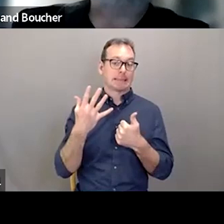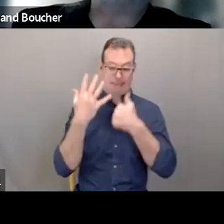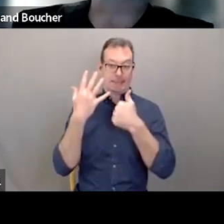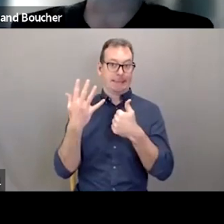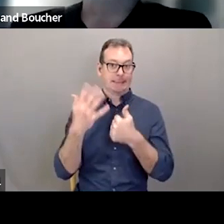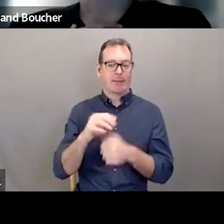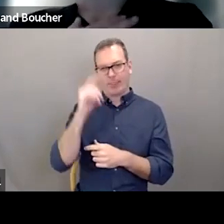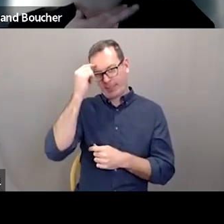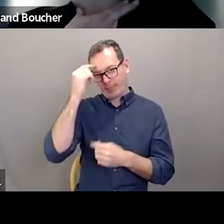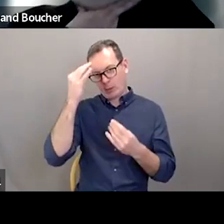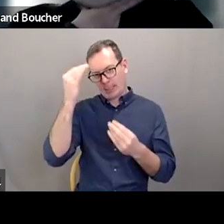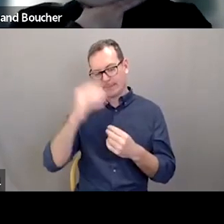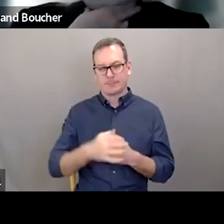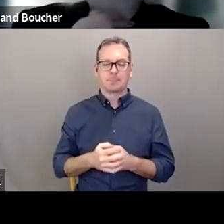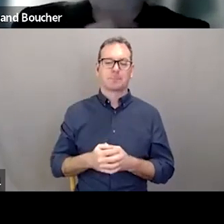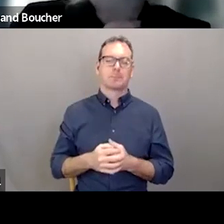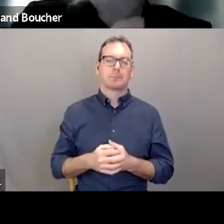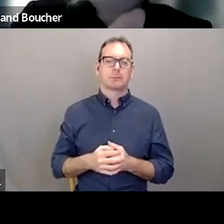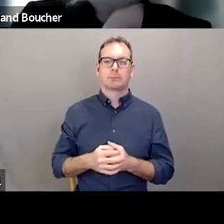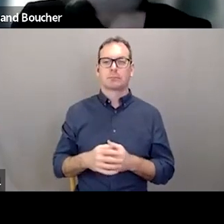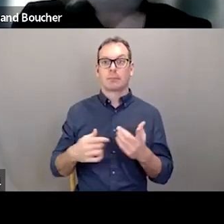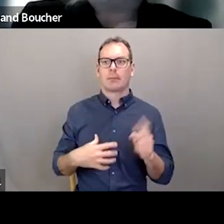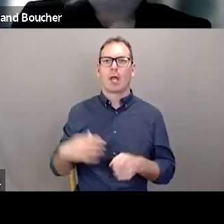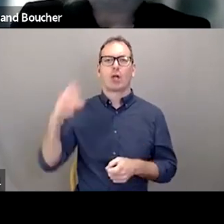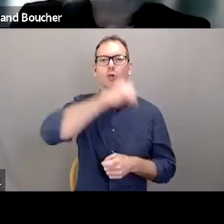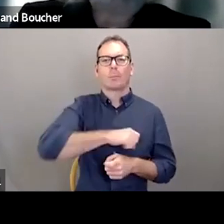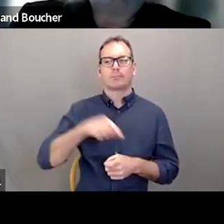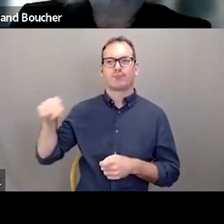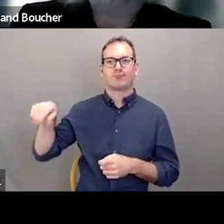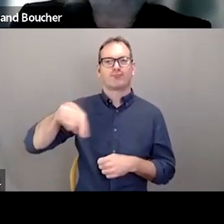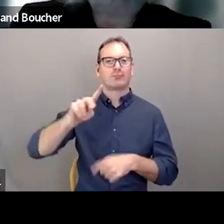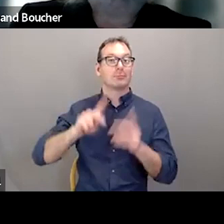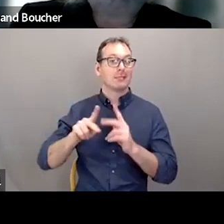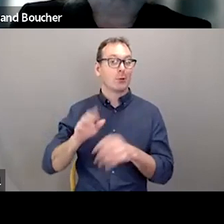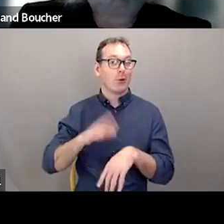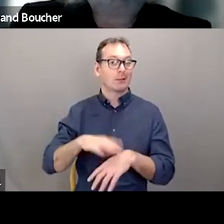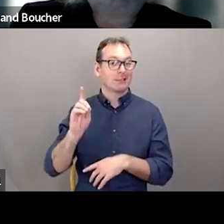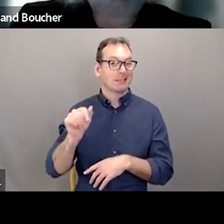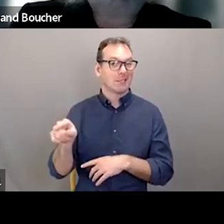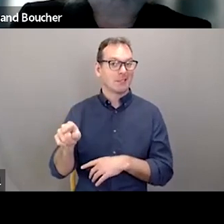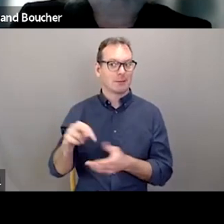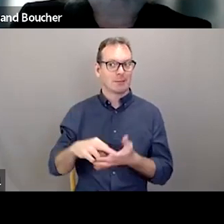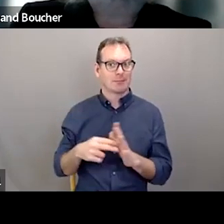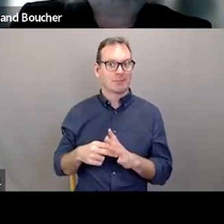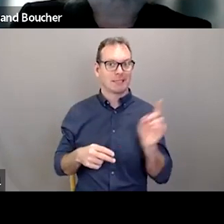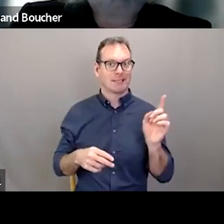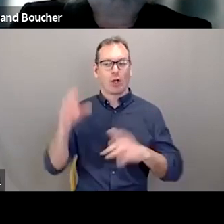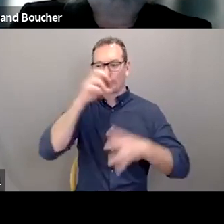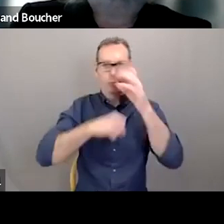main assumption placed on people with disability who are looking for jobs are wrong and there is